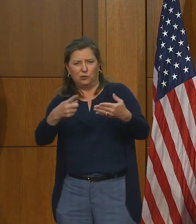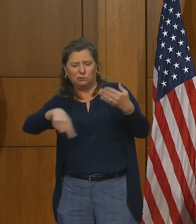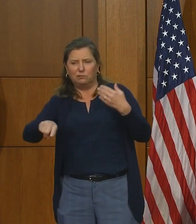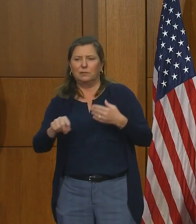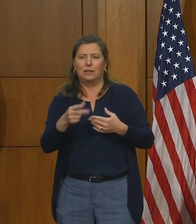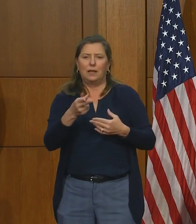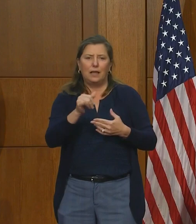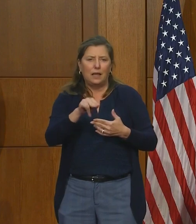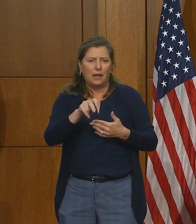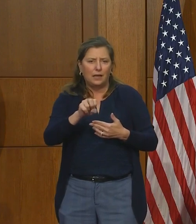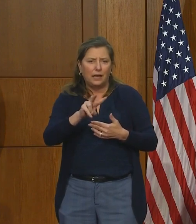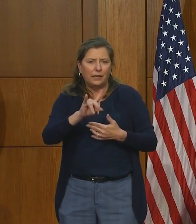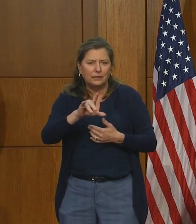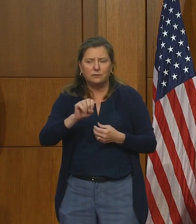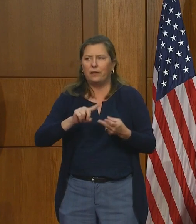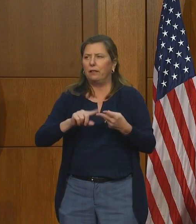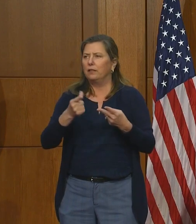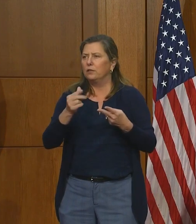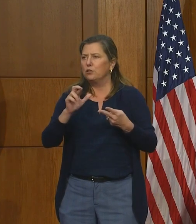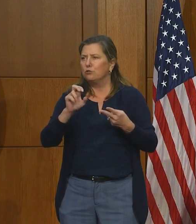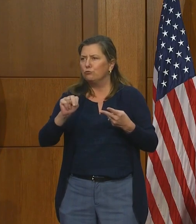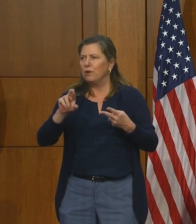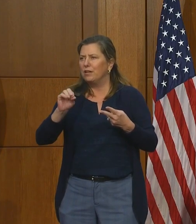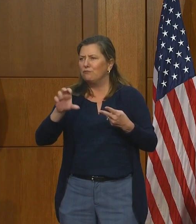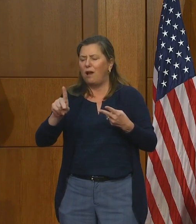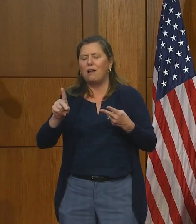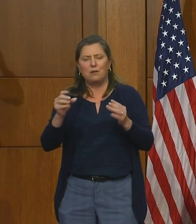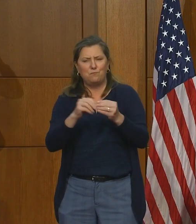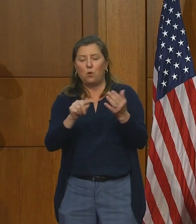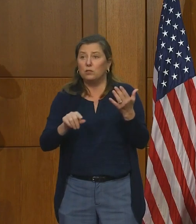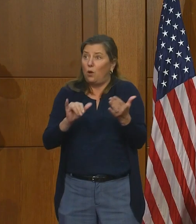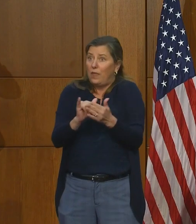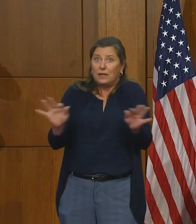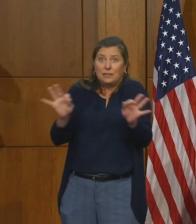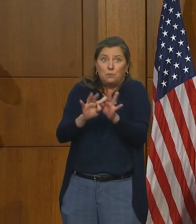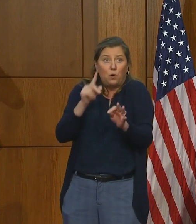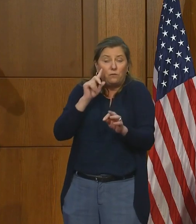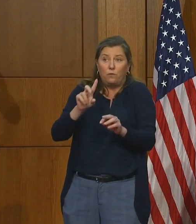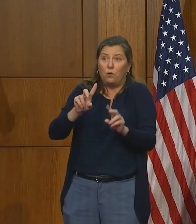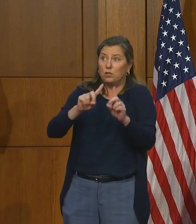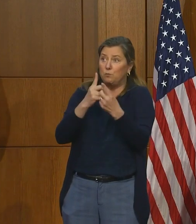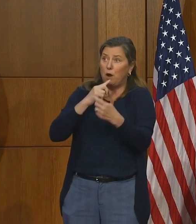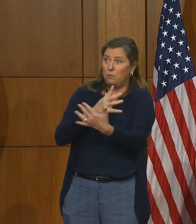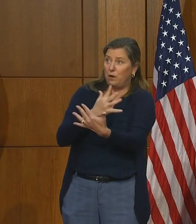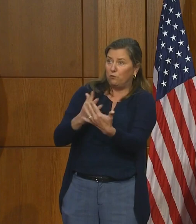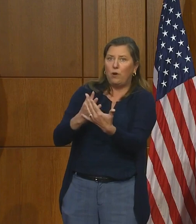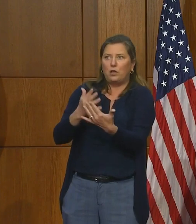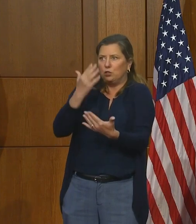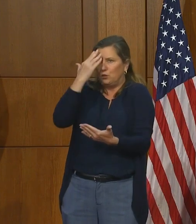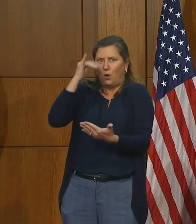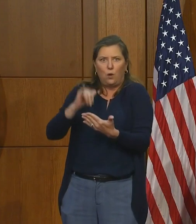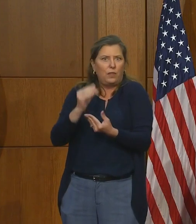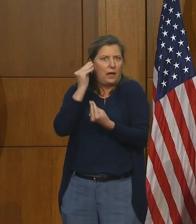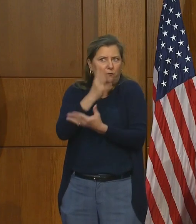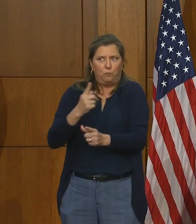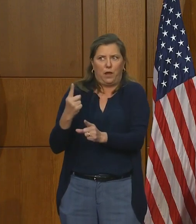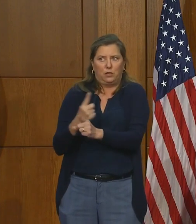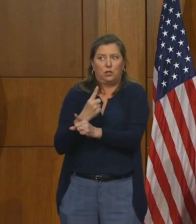SEVERAL SCHEDULED THE NEXT WEEK I THINK HAYNESVILLE AND GREEN ROCK AND OTHERS SO THAT IS JUST